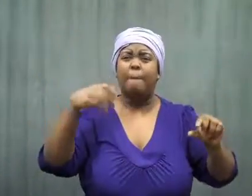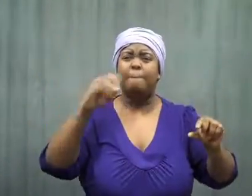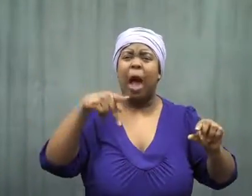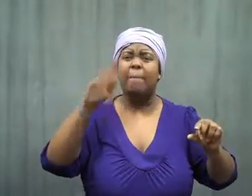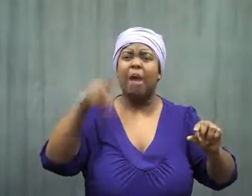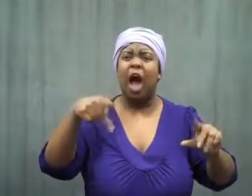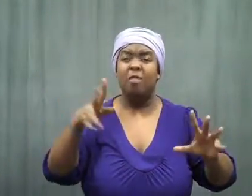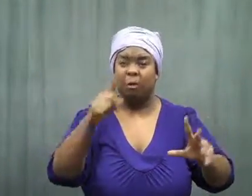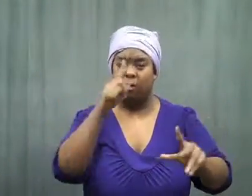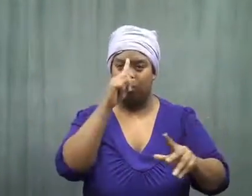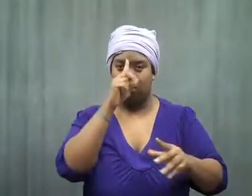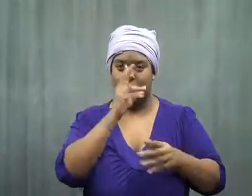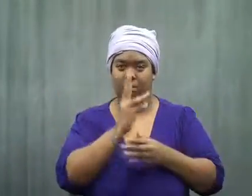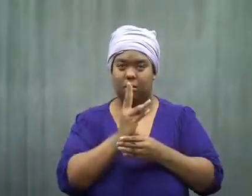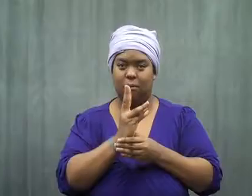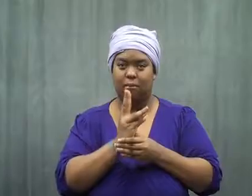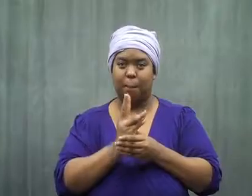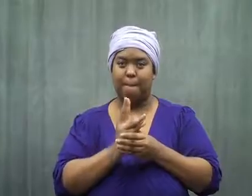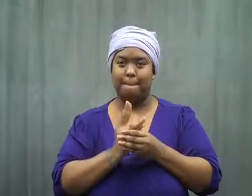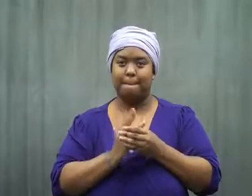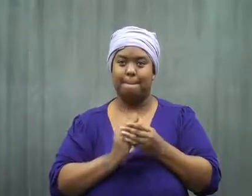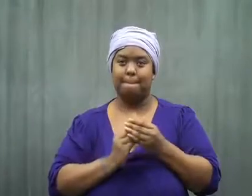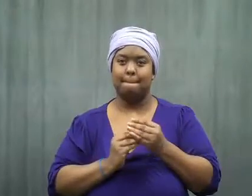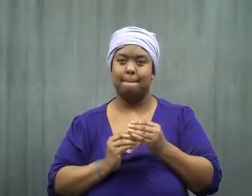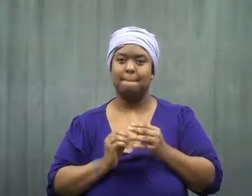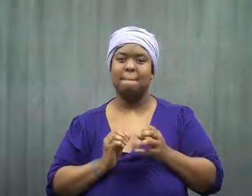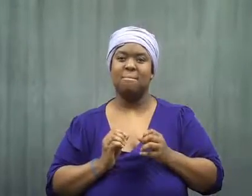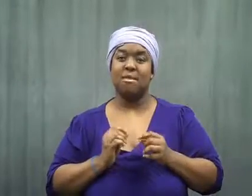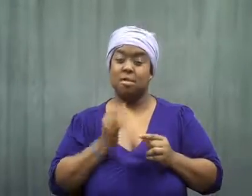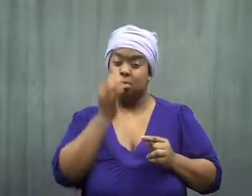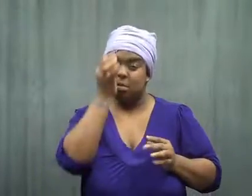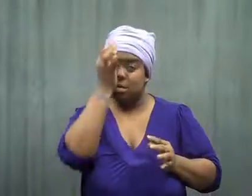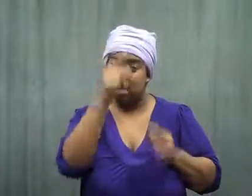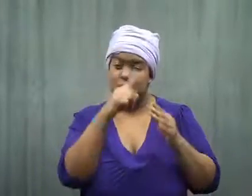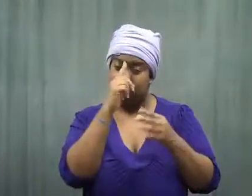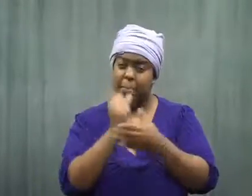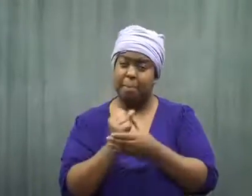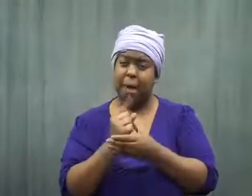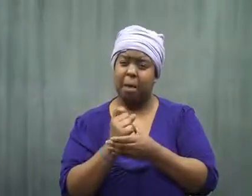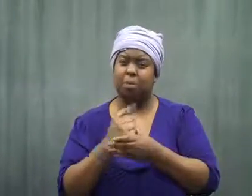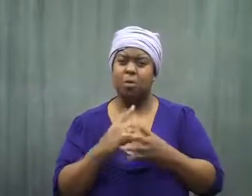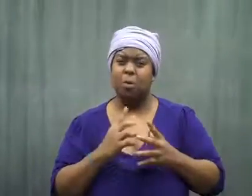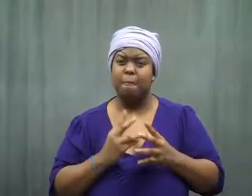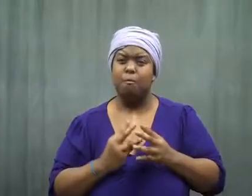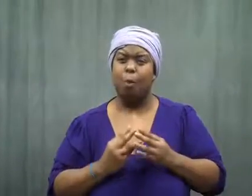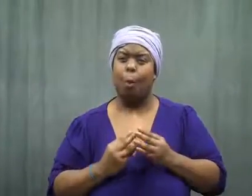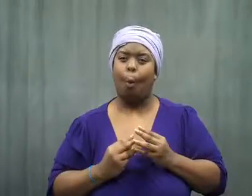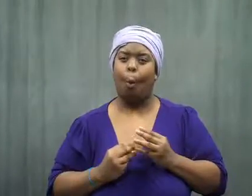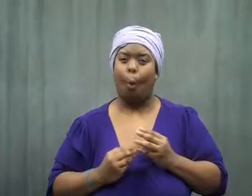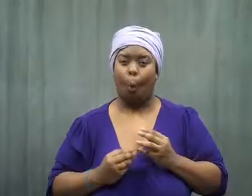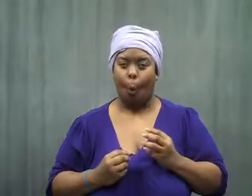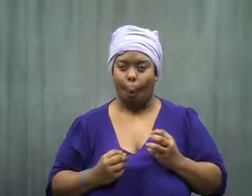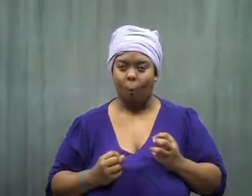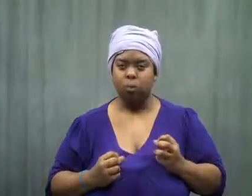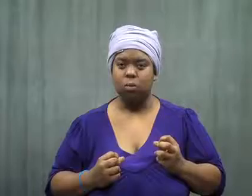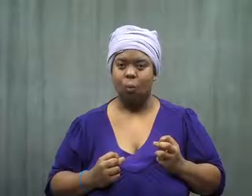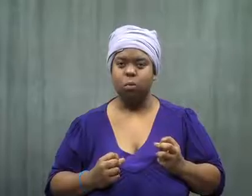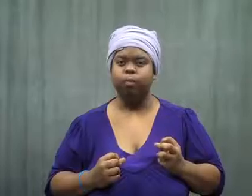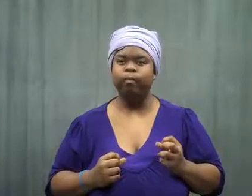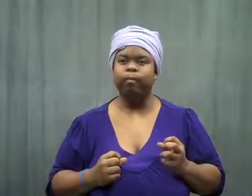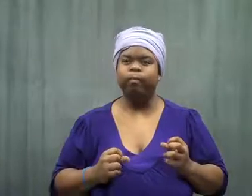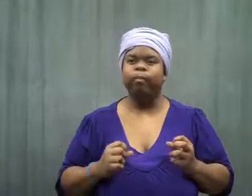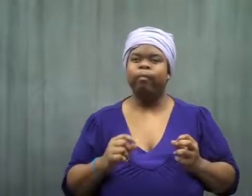A pop up came up. I came this close to losing it.